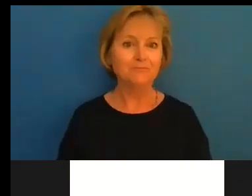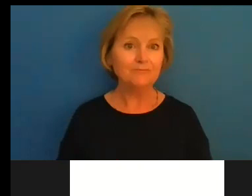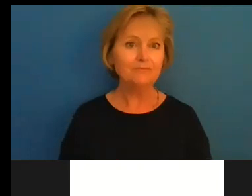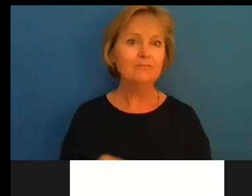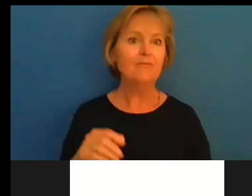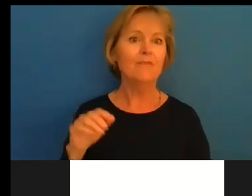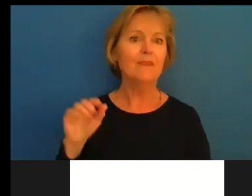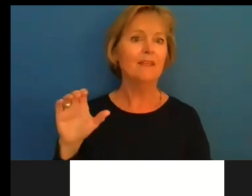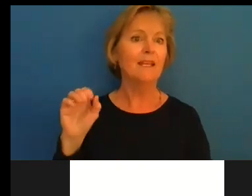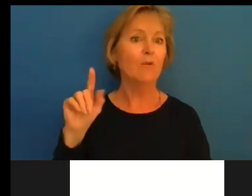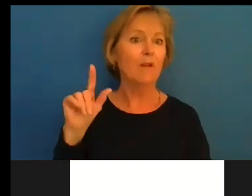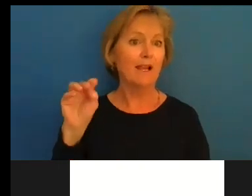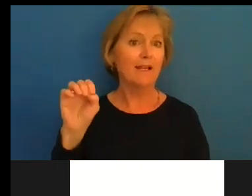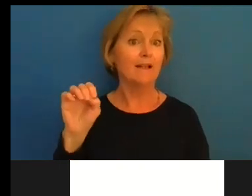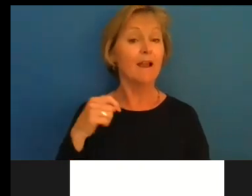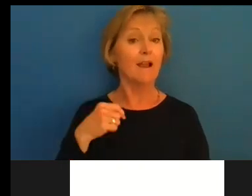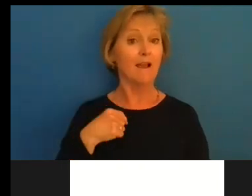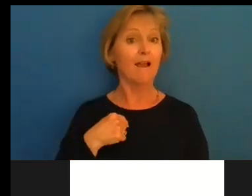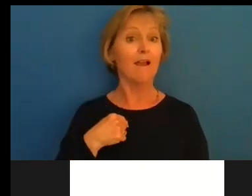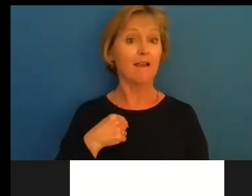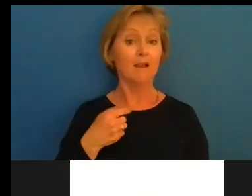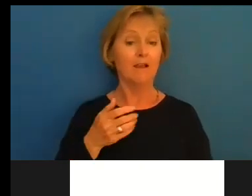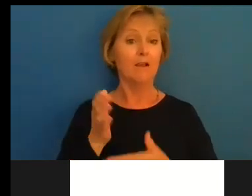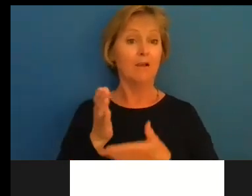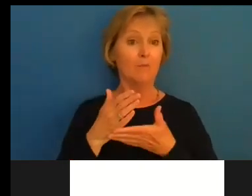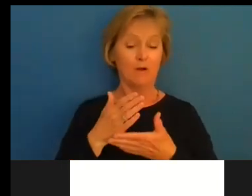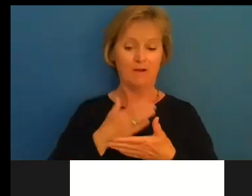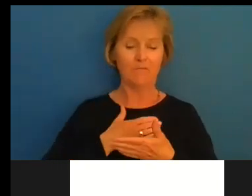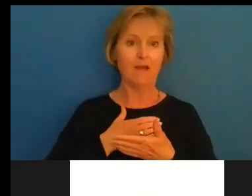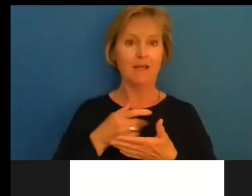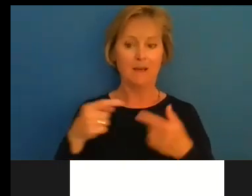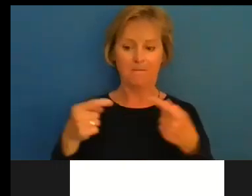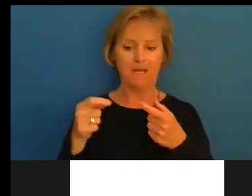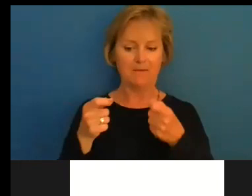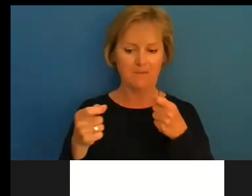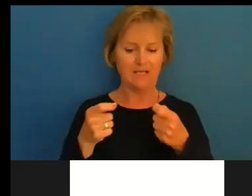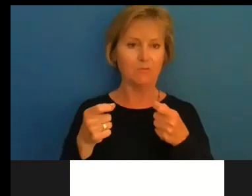So I, as a part of my pain management for endometriosis, have a